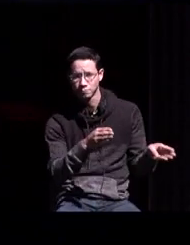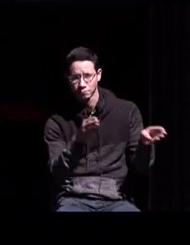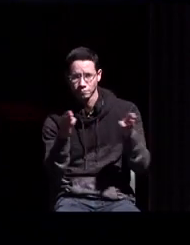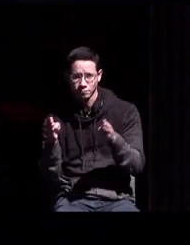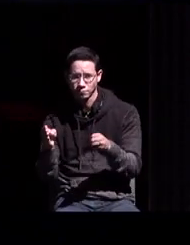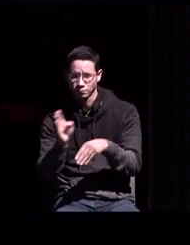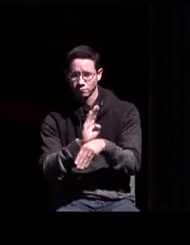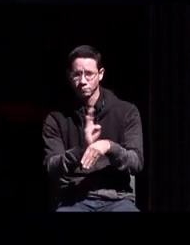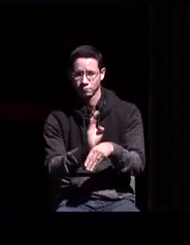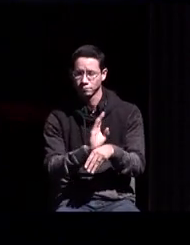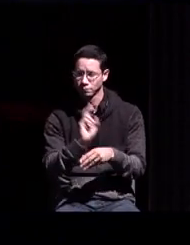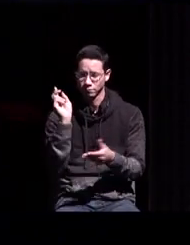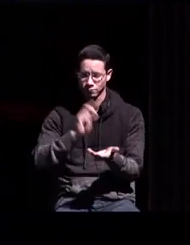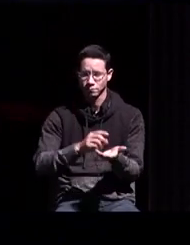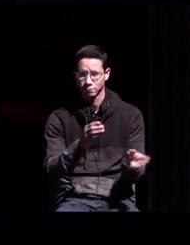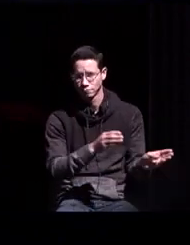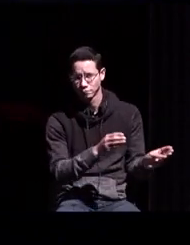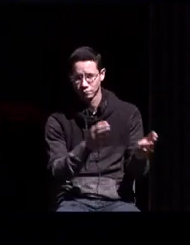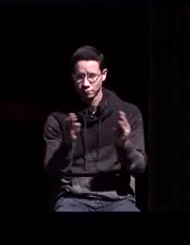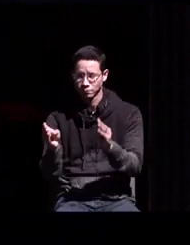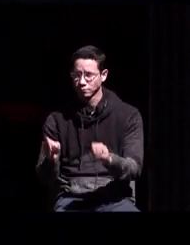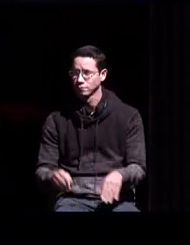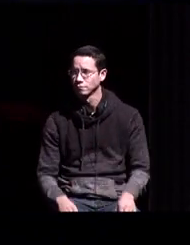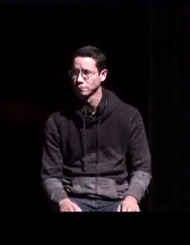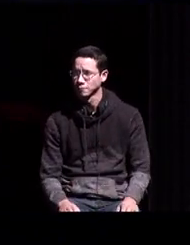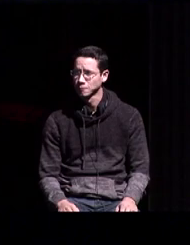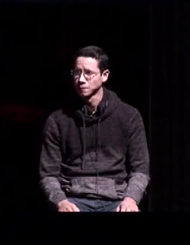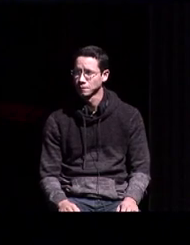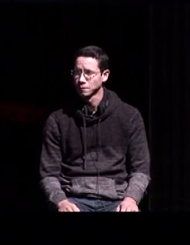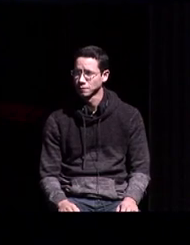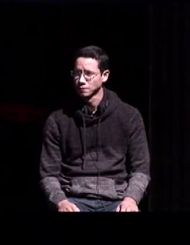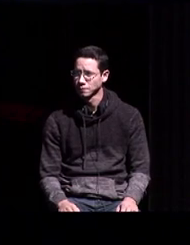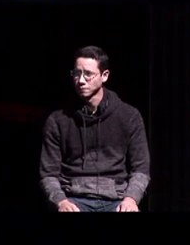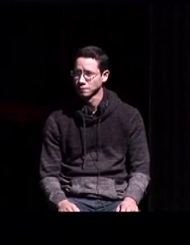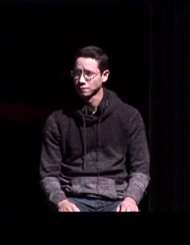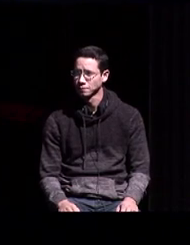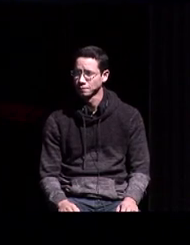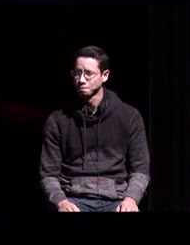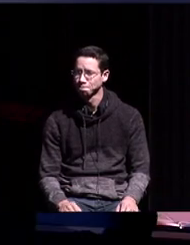the video.